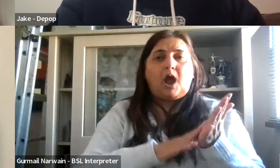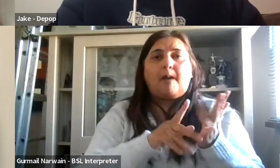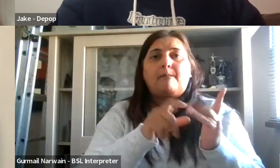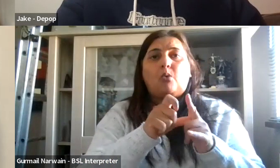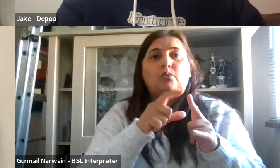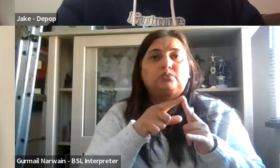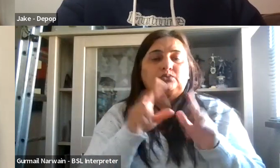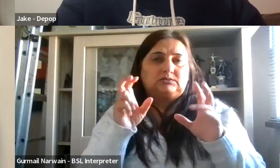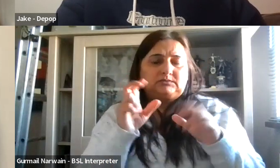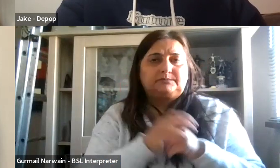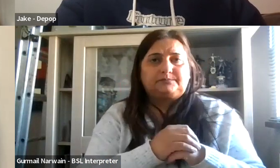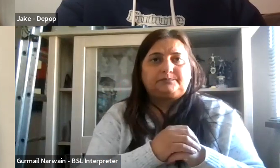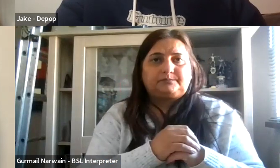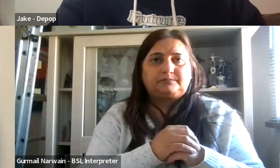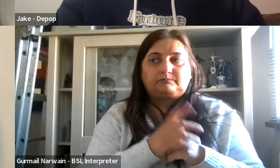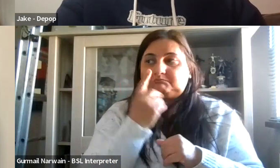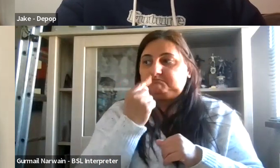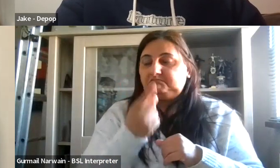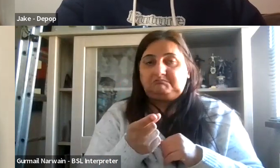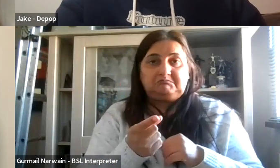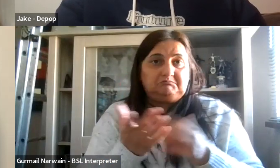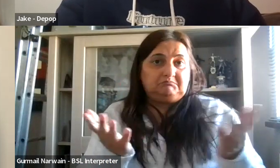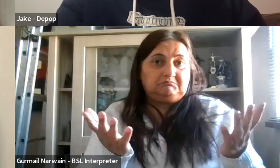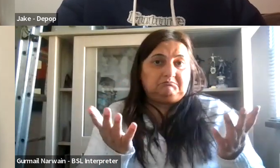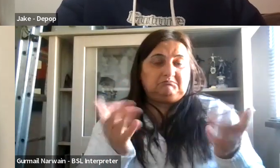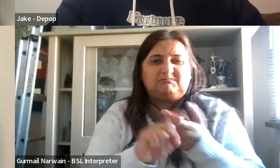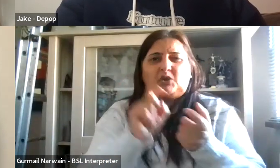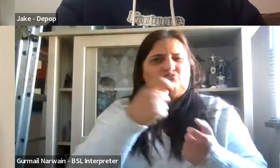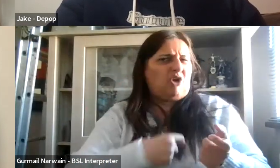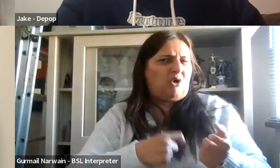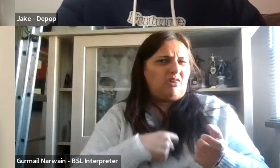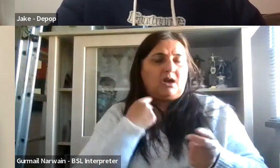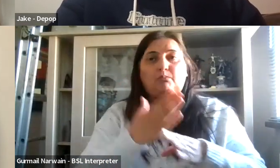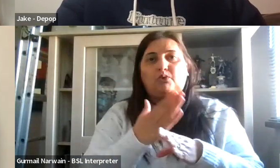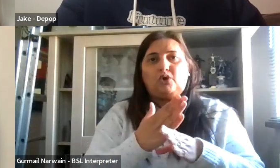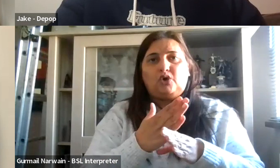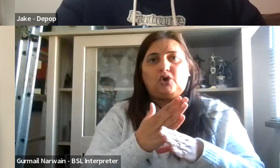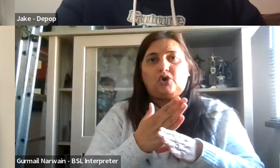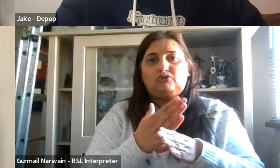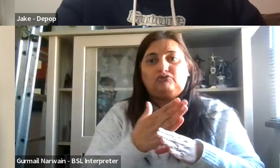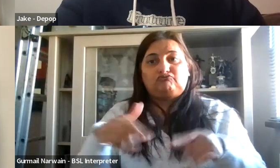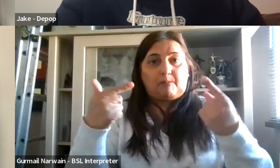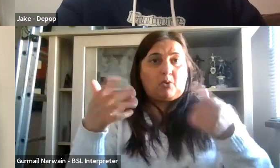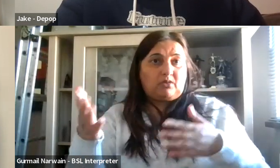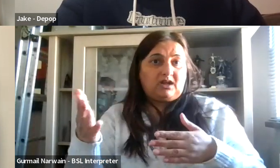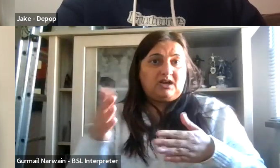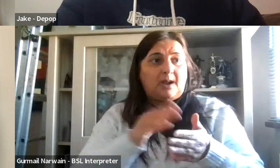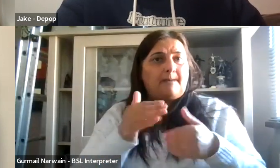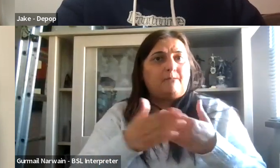And basically that helps you, either. You could be depending on your role. We work a flexible working policy. Called my mode. You could be working more remotely versus more in the office. You could be working more remote reply, denning on the role or more in the office.